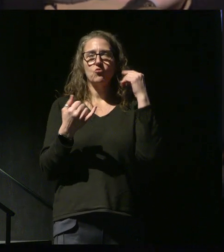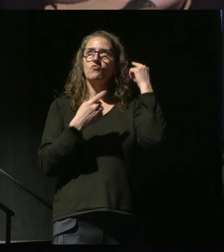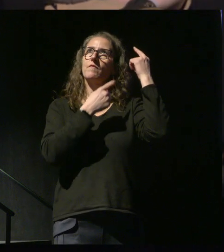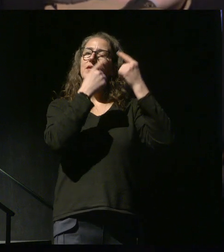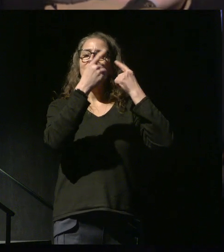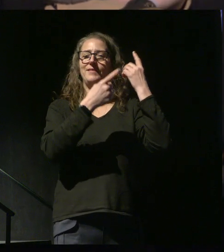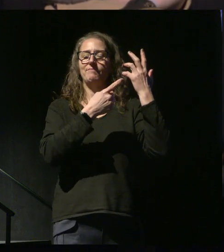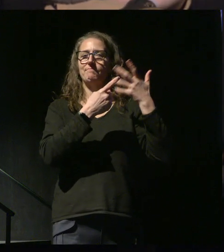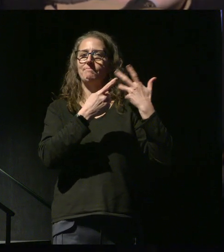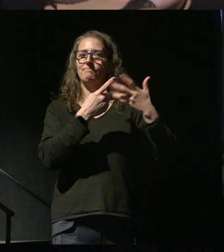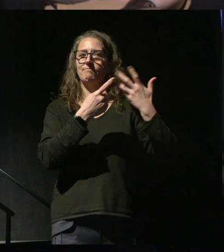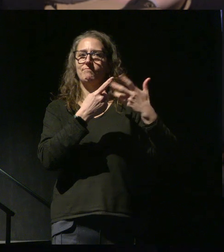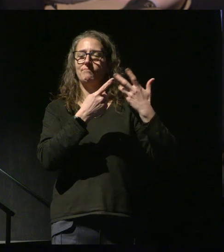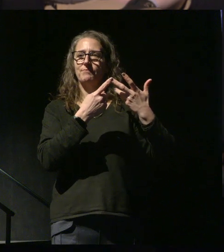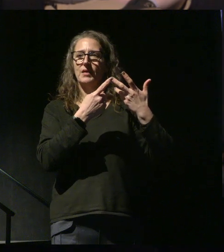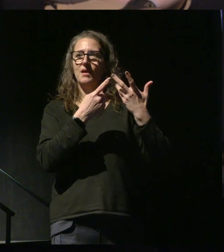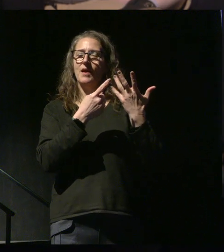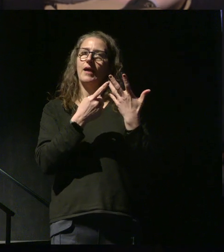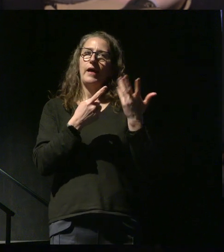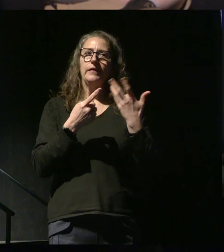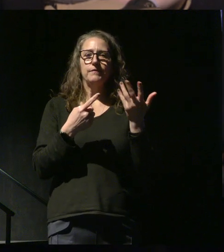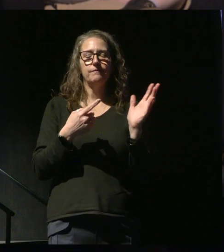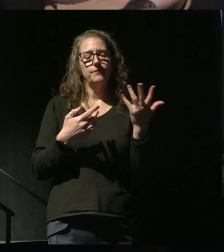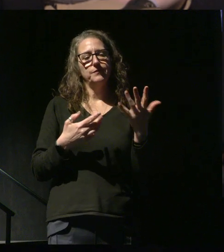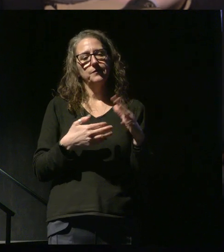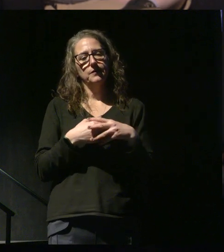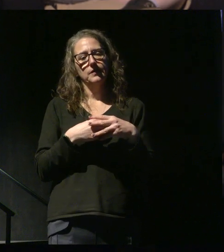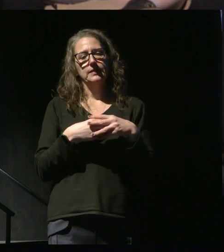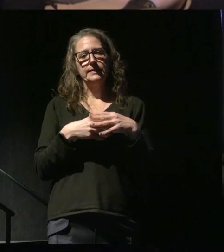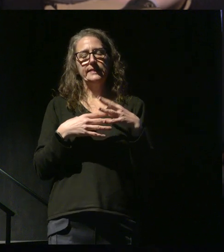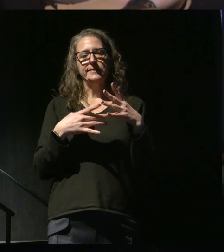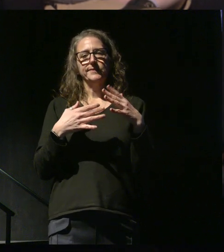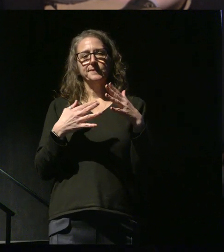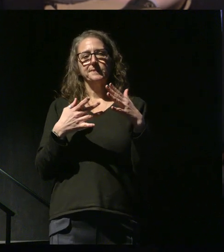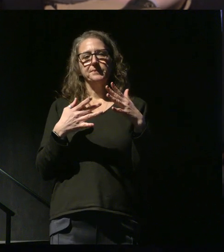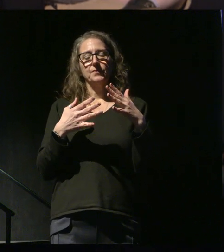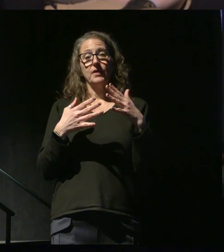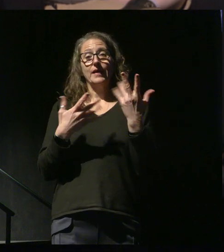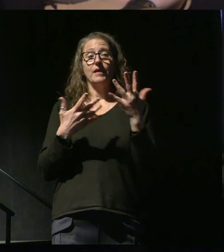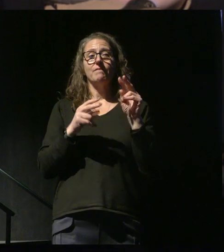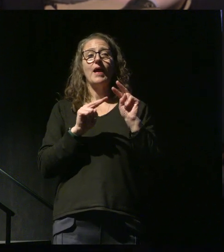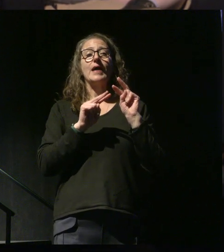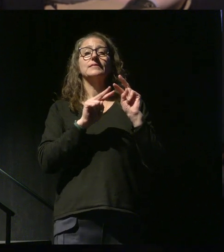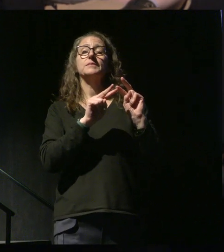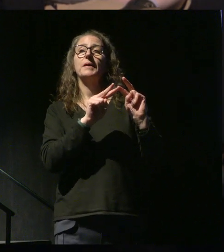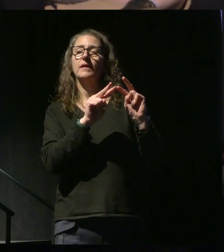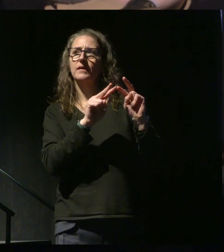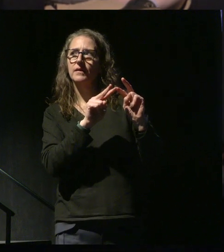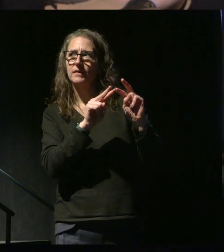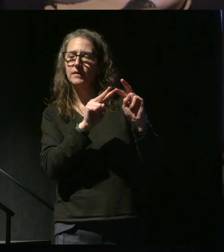you know, I was kind of in a mode of anticipating this conversation and reflecting on both of your works,